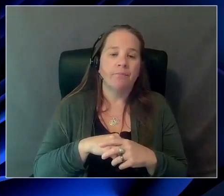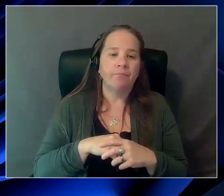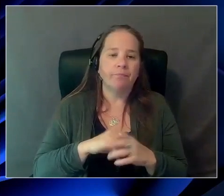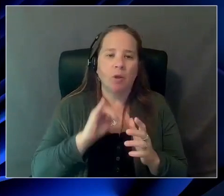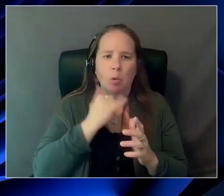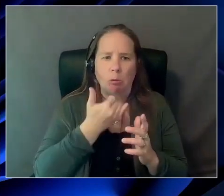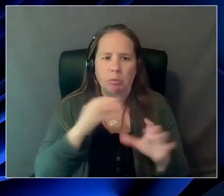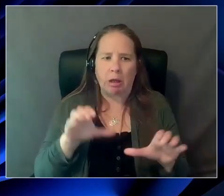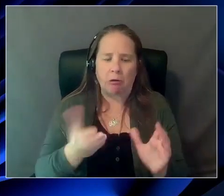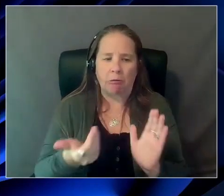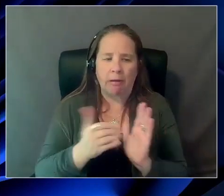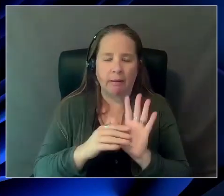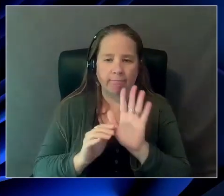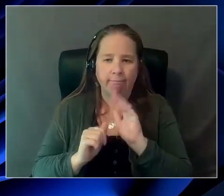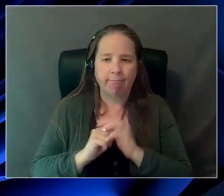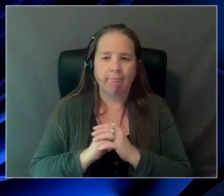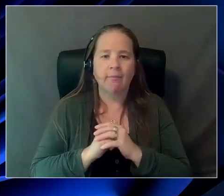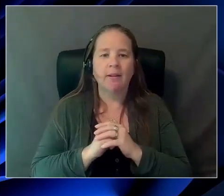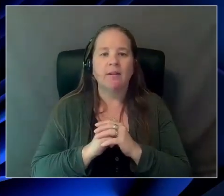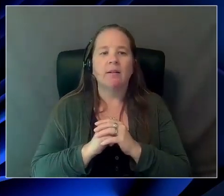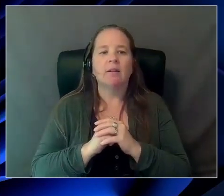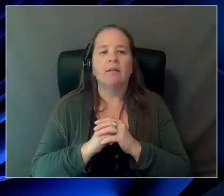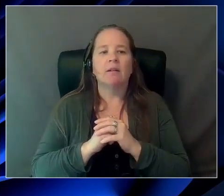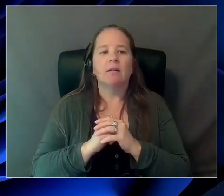I'll just do that again for you.